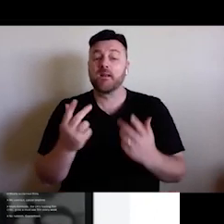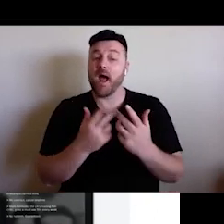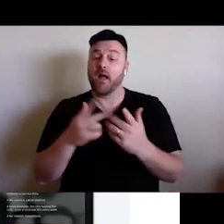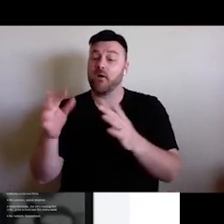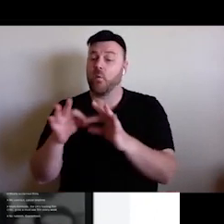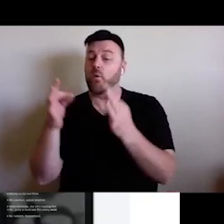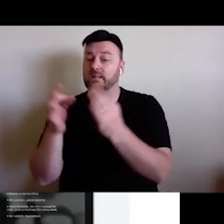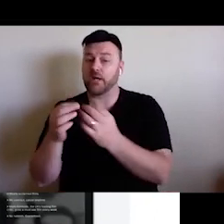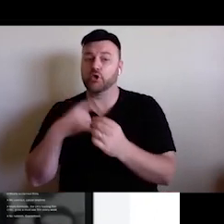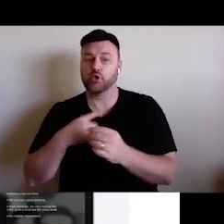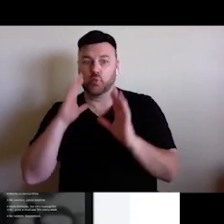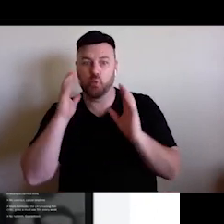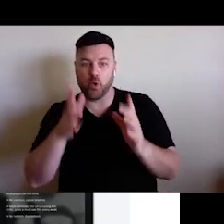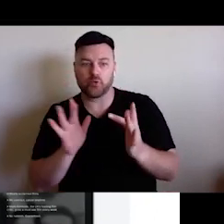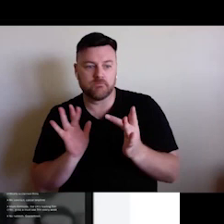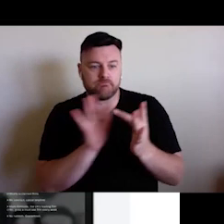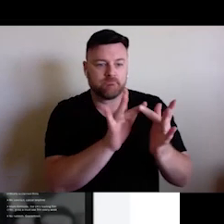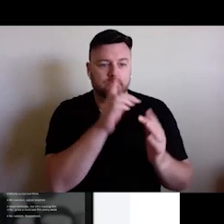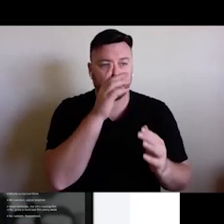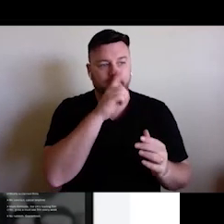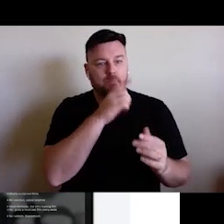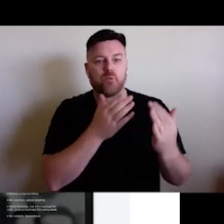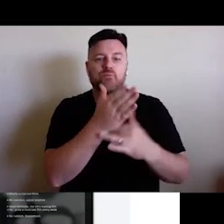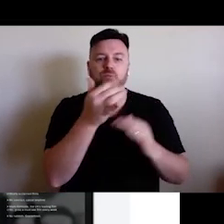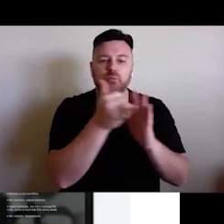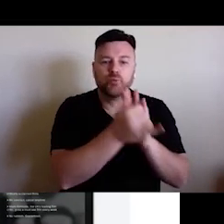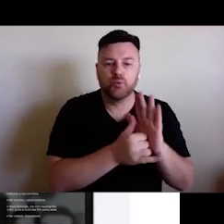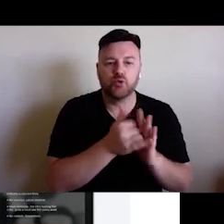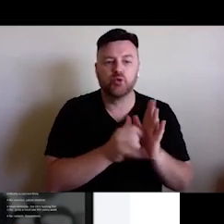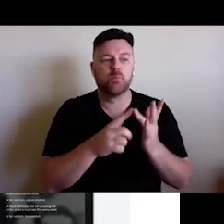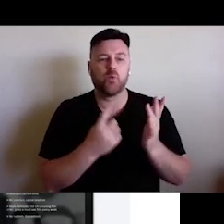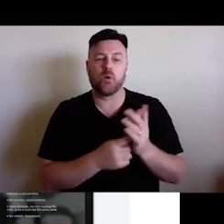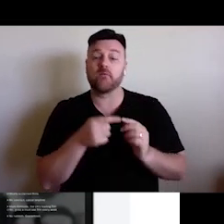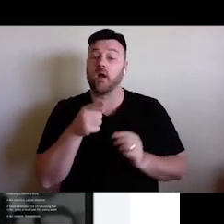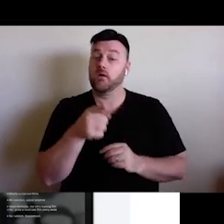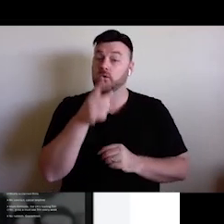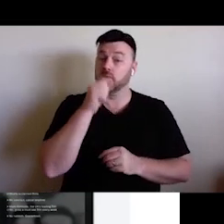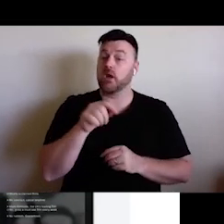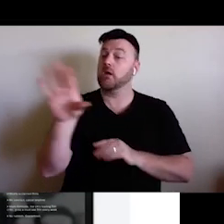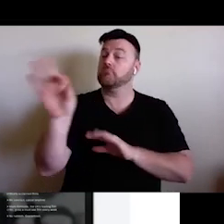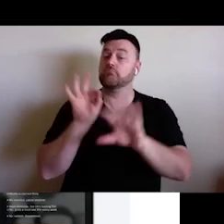marketplace, and you can pitch for it as a YouTube creator. And YouTube